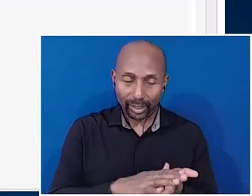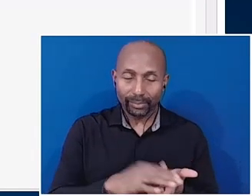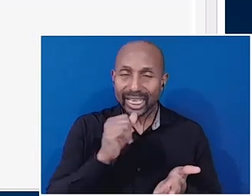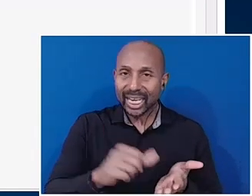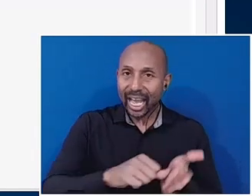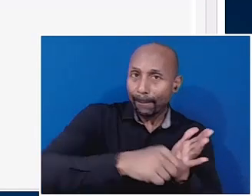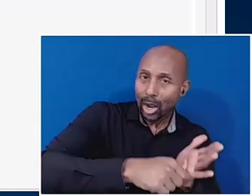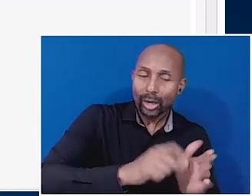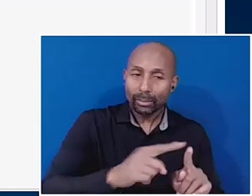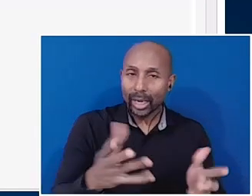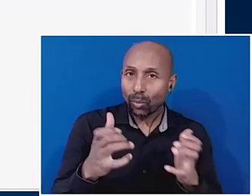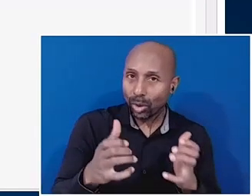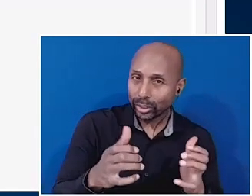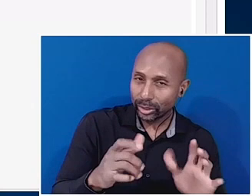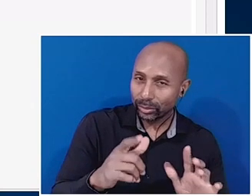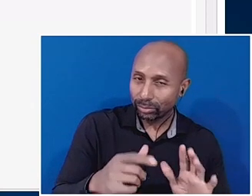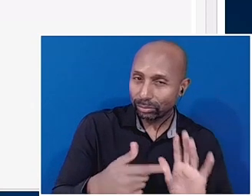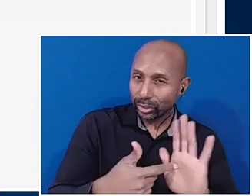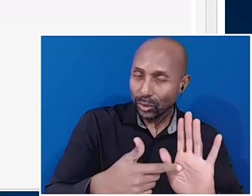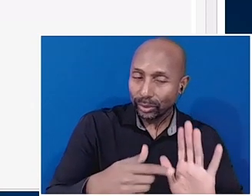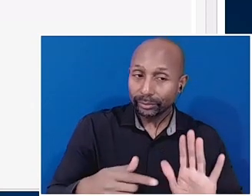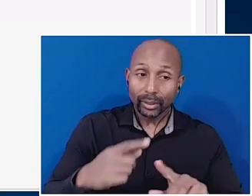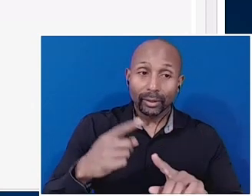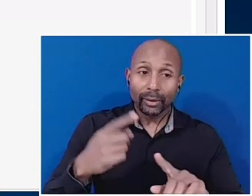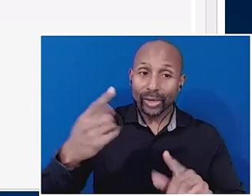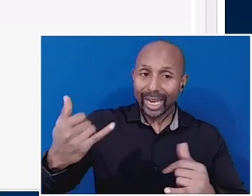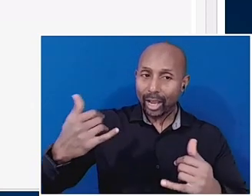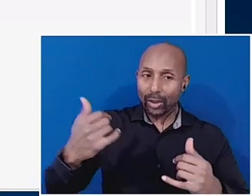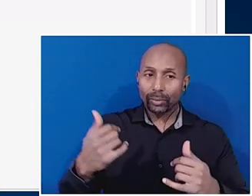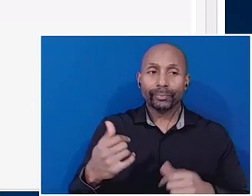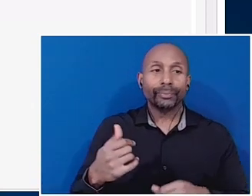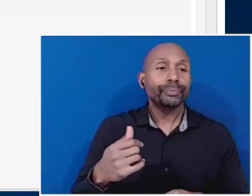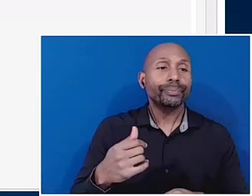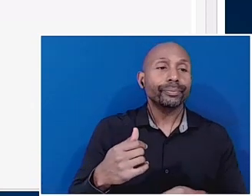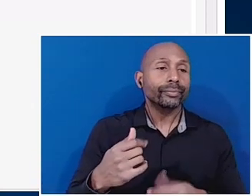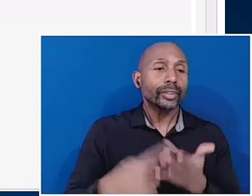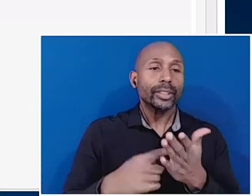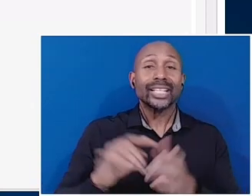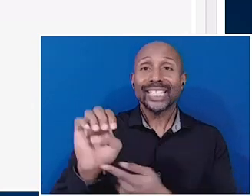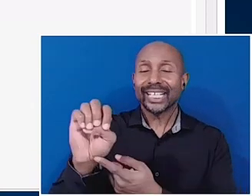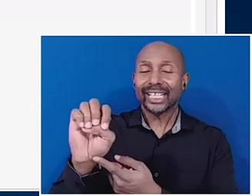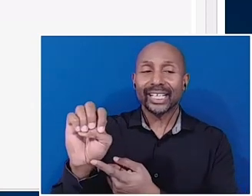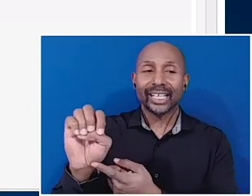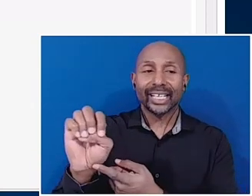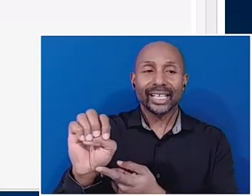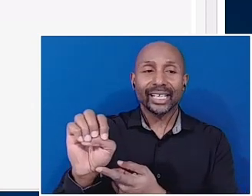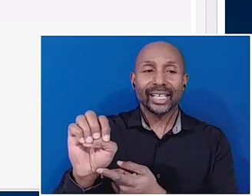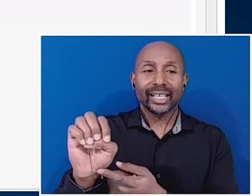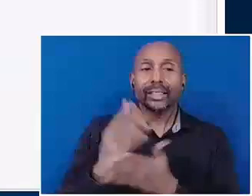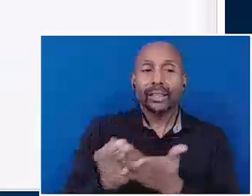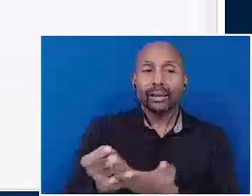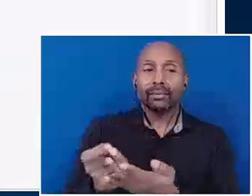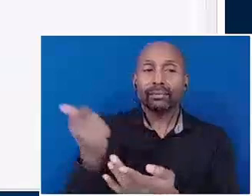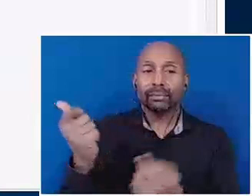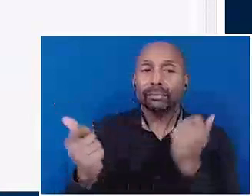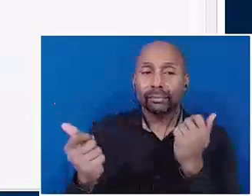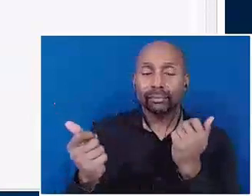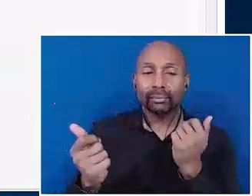in (e). I want to get down to (2) on this page. So where it talks about- and there's